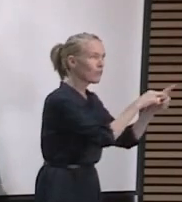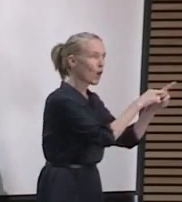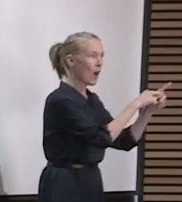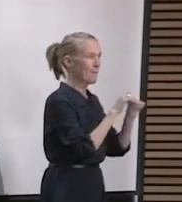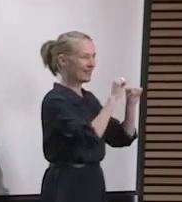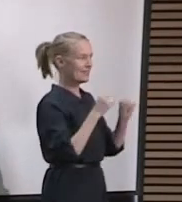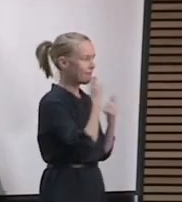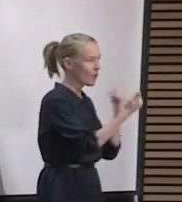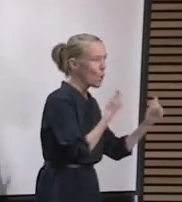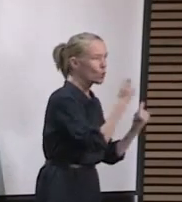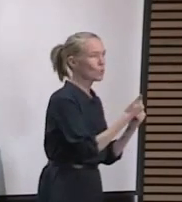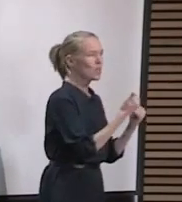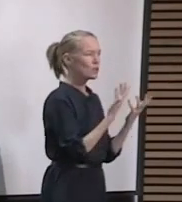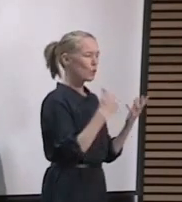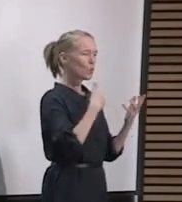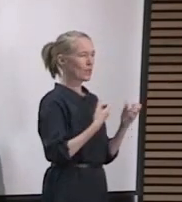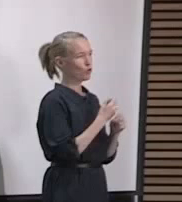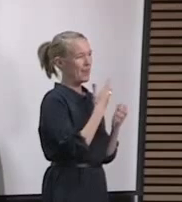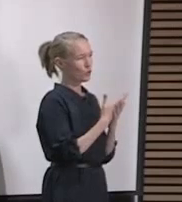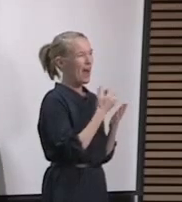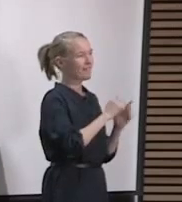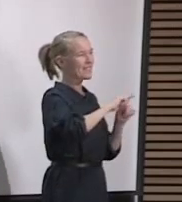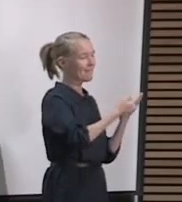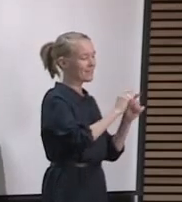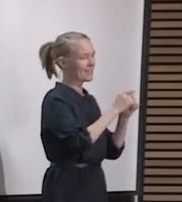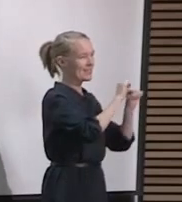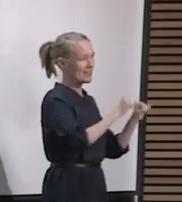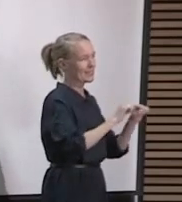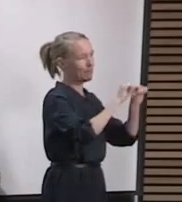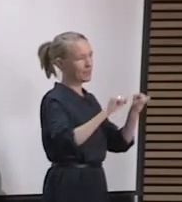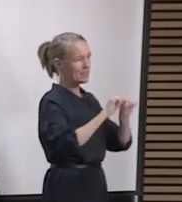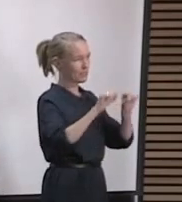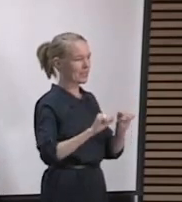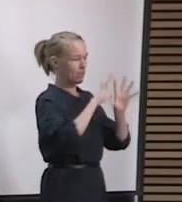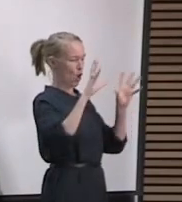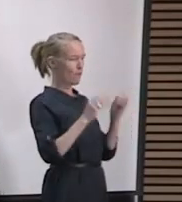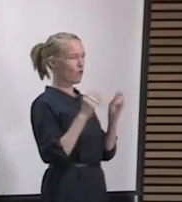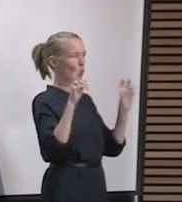idea that you will never, ever have a virus slip through all